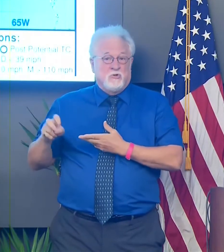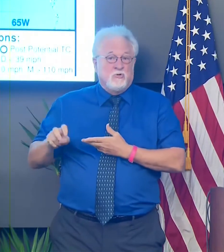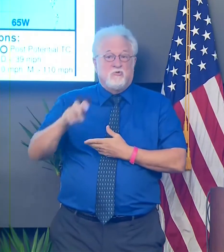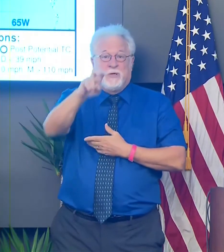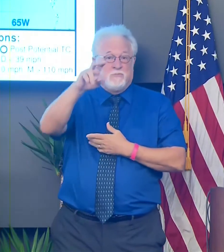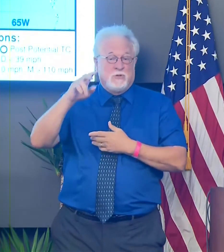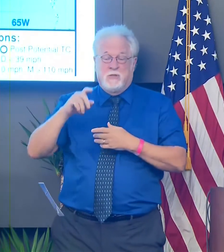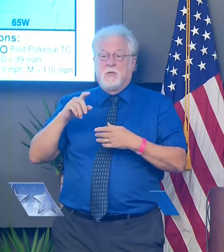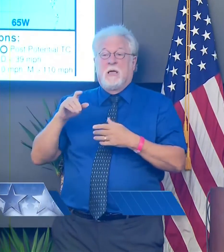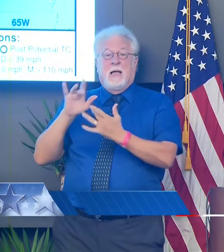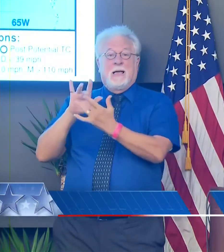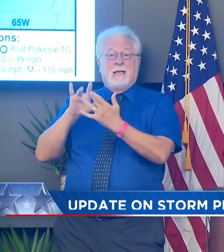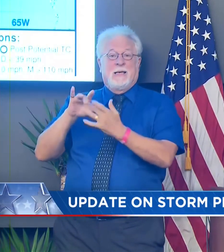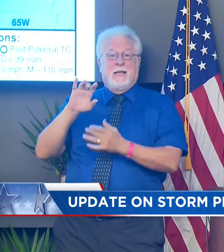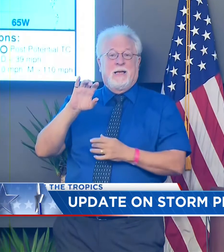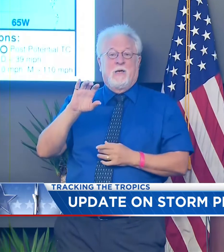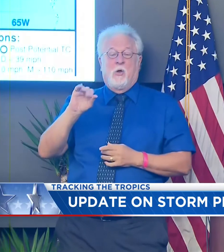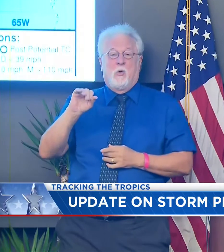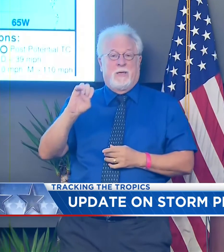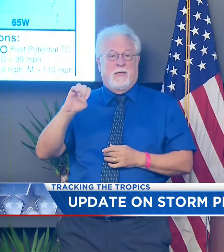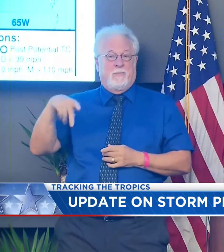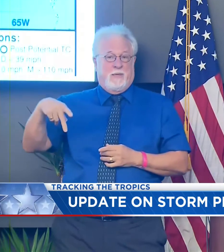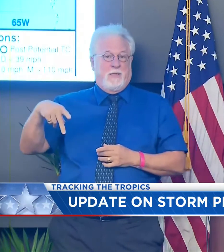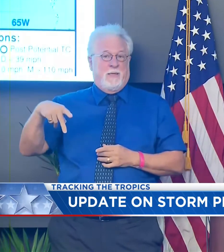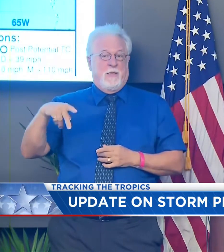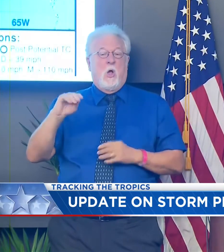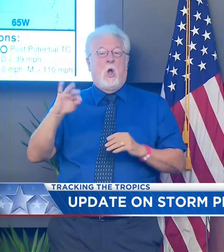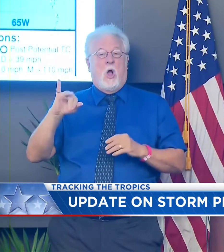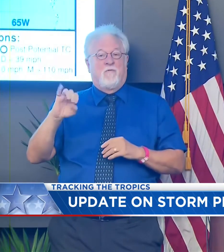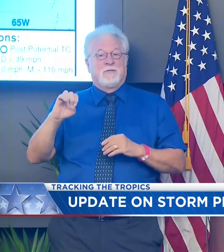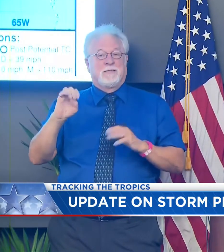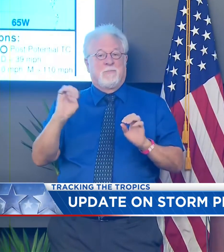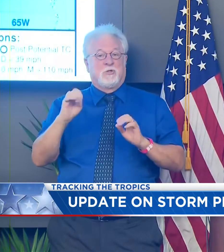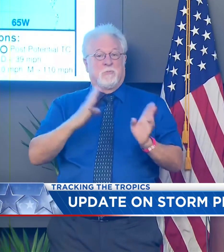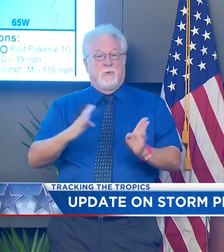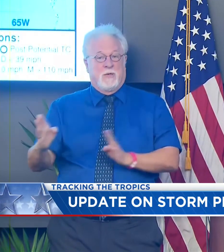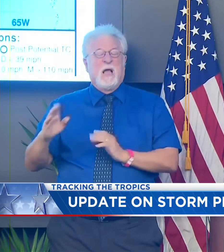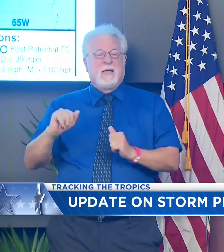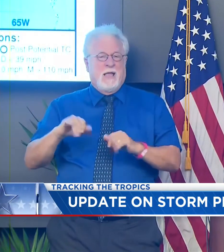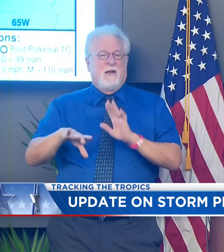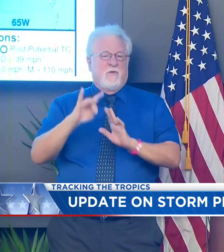THAT'S INCREDIBLY IMPORTANT. IF YOU DO NOT HAVE THESE OPTIONS AND NEED TRANSPORTATION, YOU